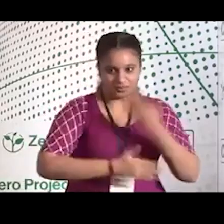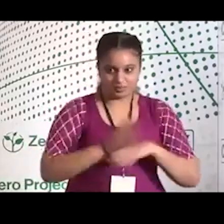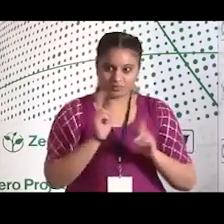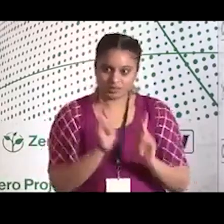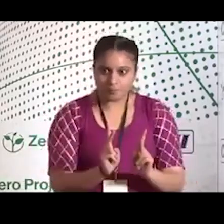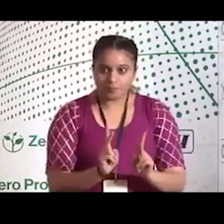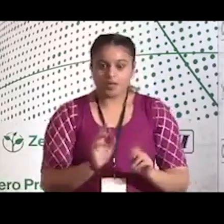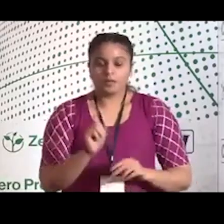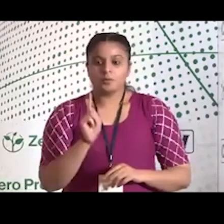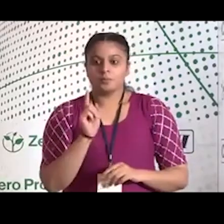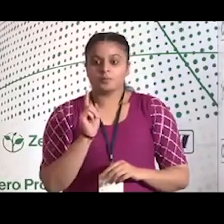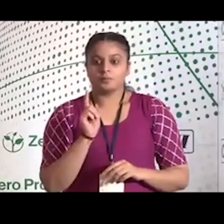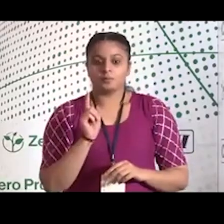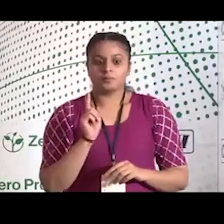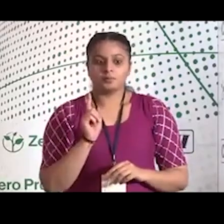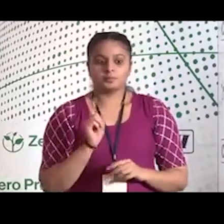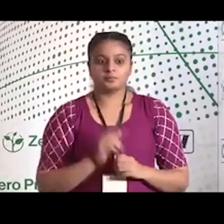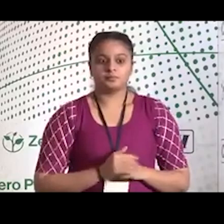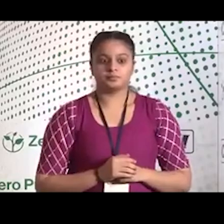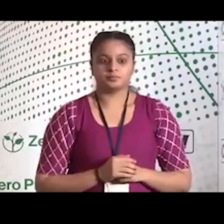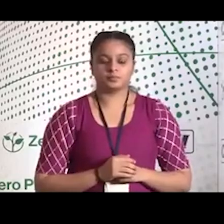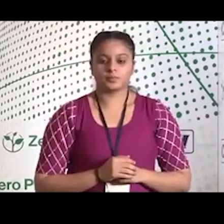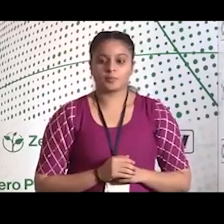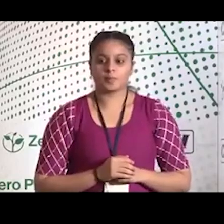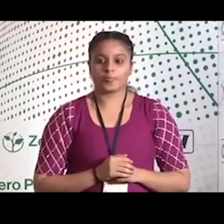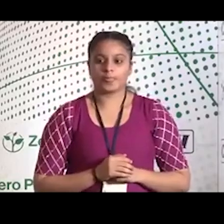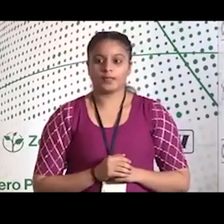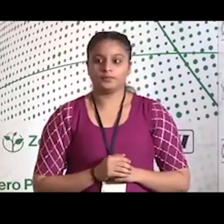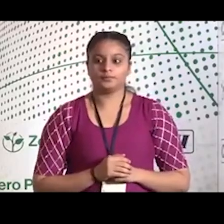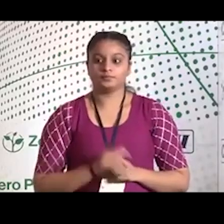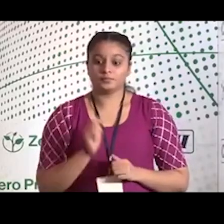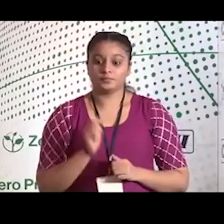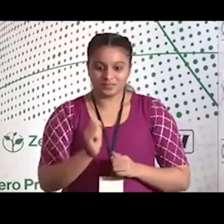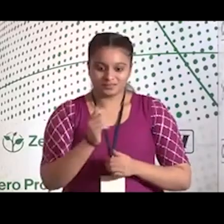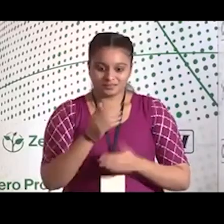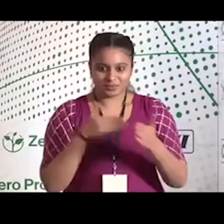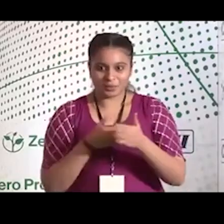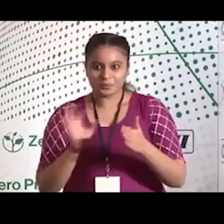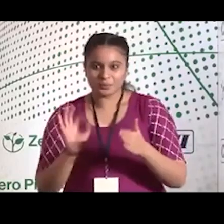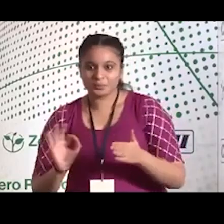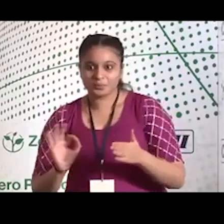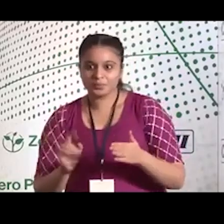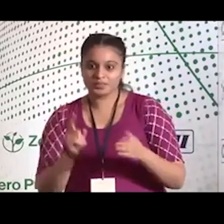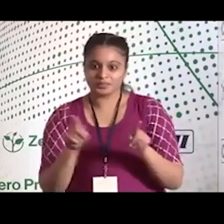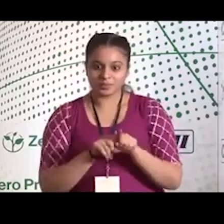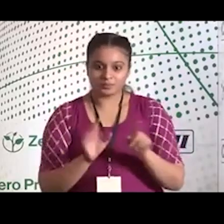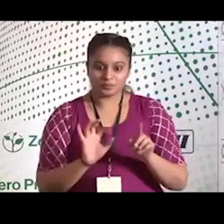and that was not the only challenge. He turned out to be an alcoholic.